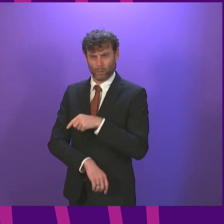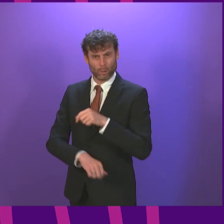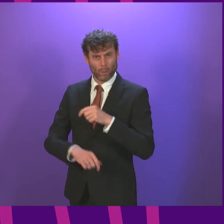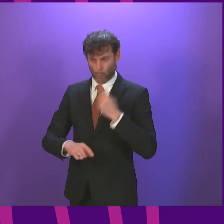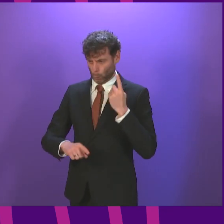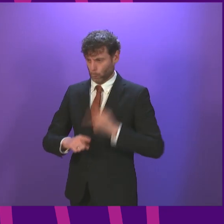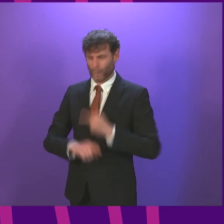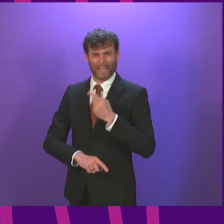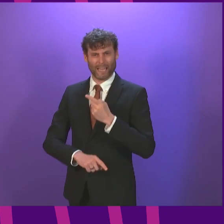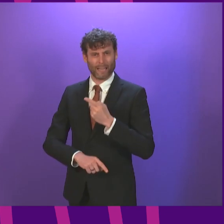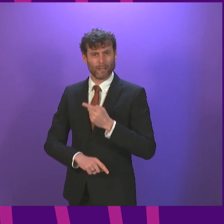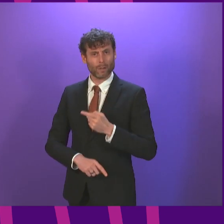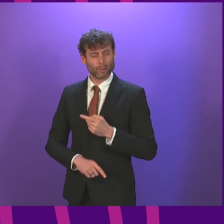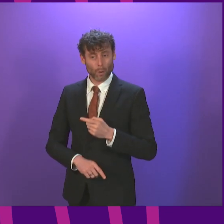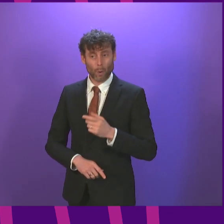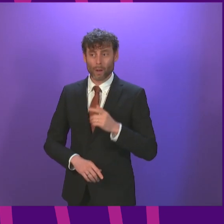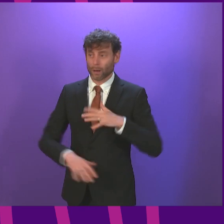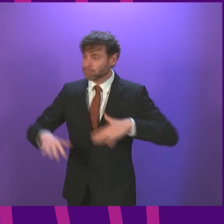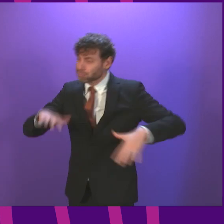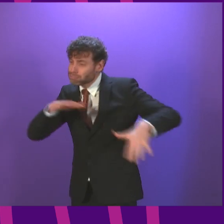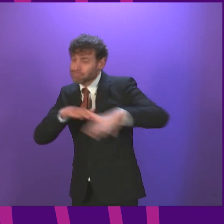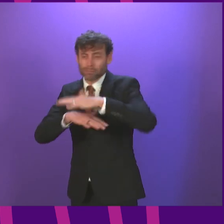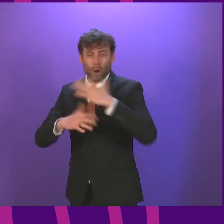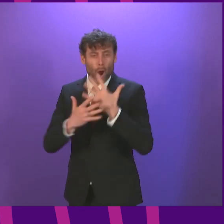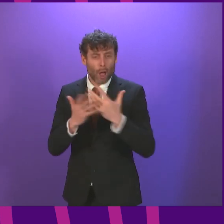negative, difficult things to contend with in the past year, but that should give us